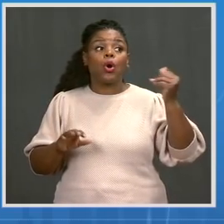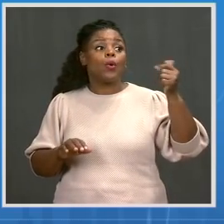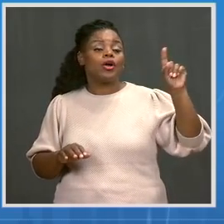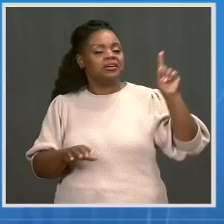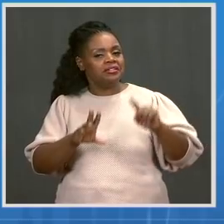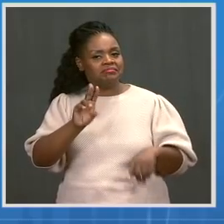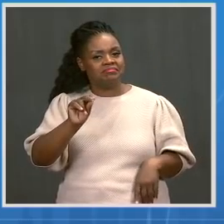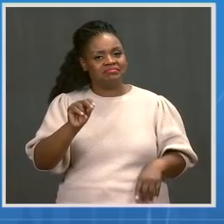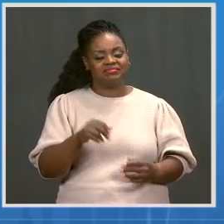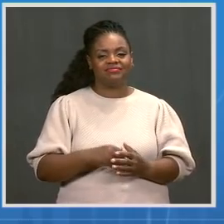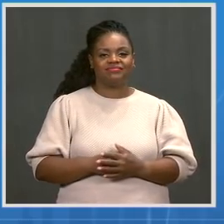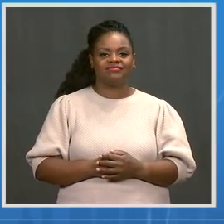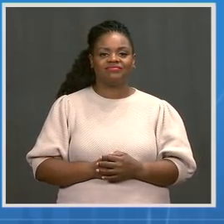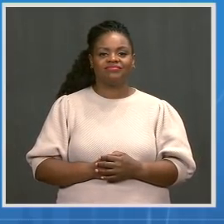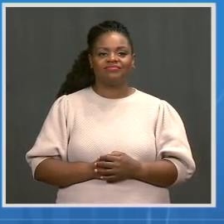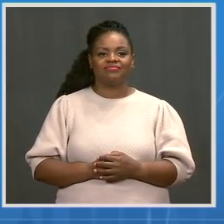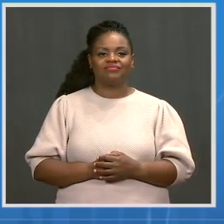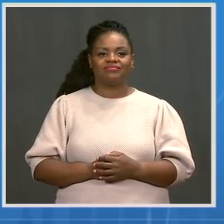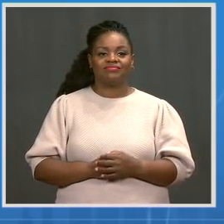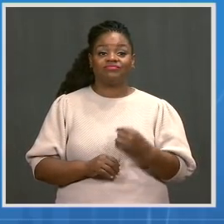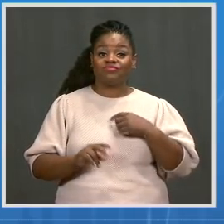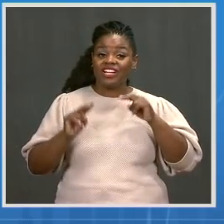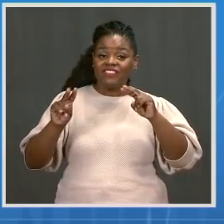and we'll look forward to seeing you at the next one. Thank you.